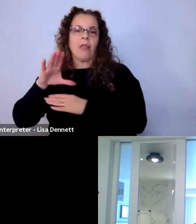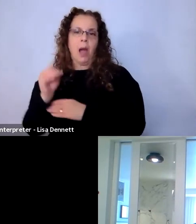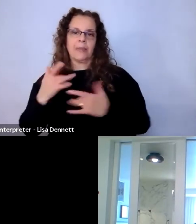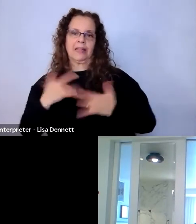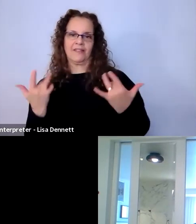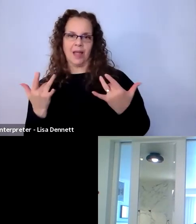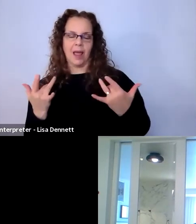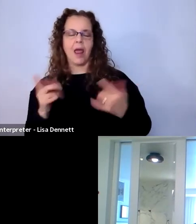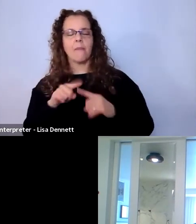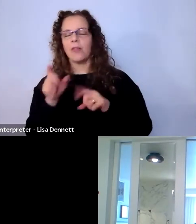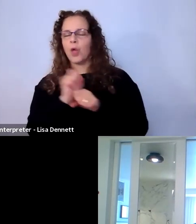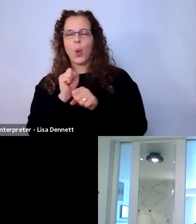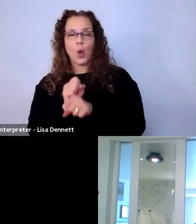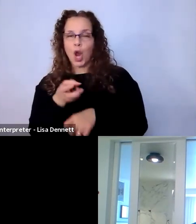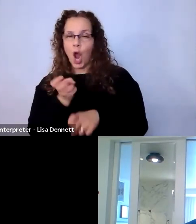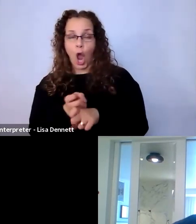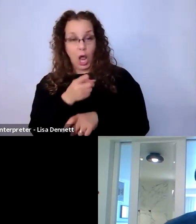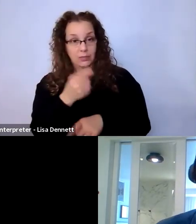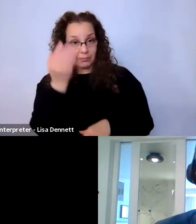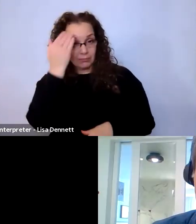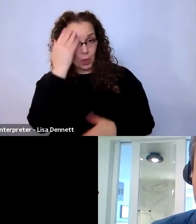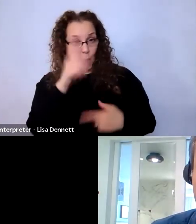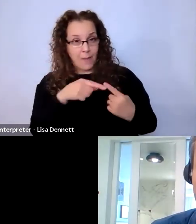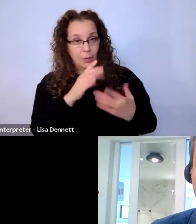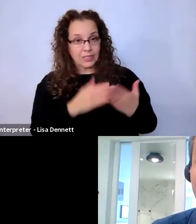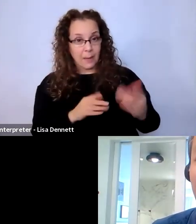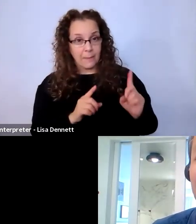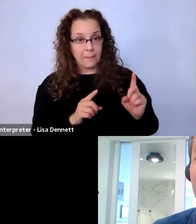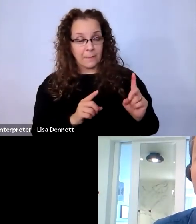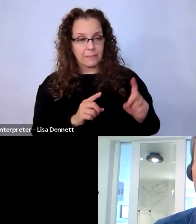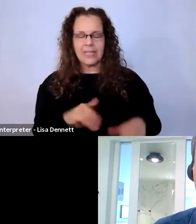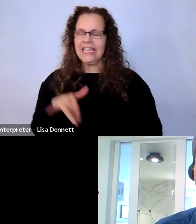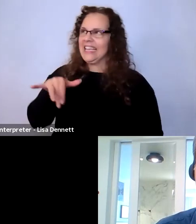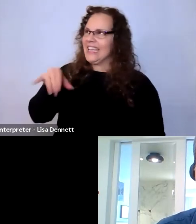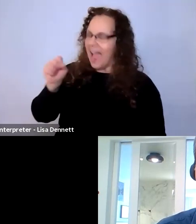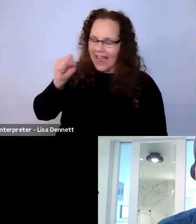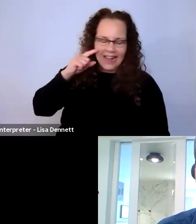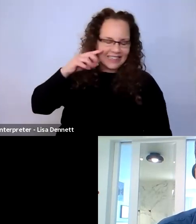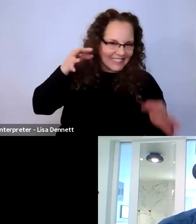have you received any of those. Jennison Asuncion: Absolute absolutely similar to you